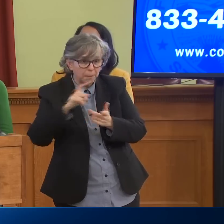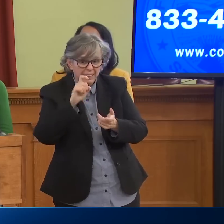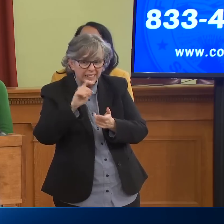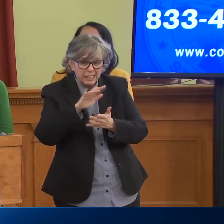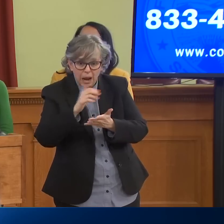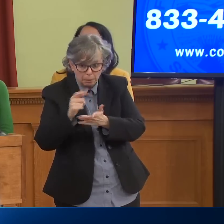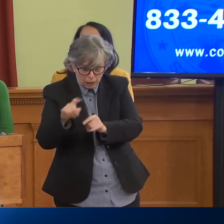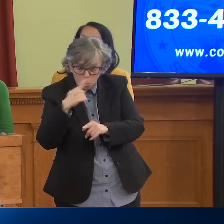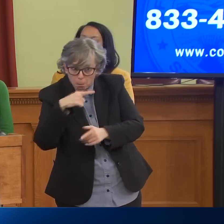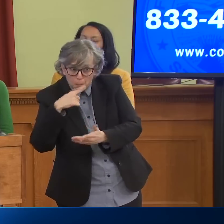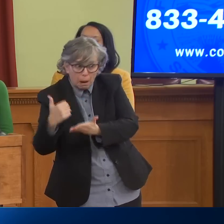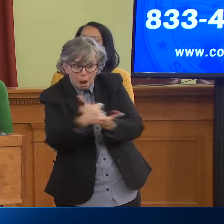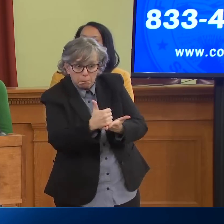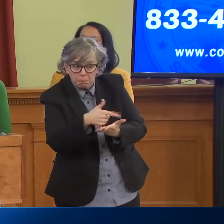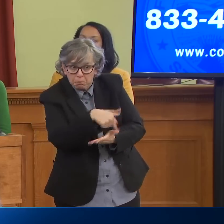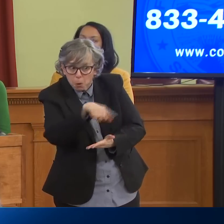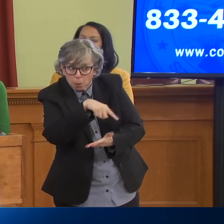THERE AN ELDERLY NEIGHBOR OR